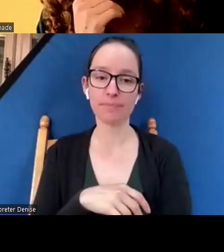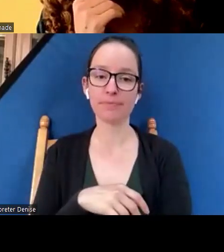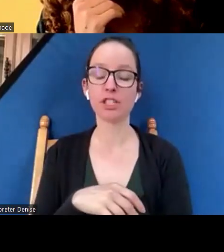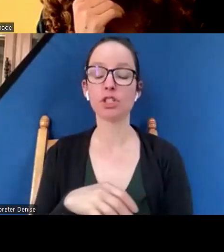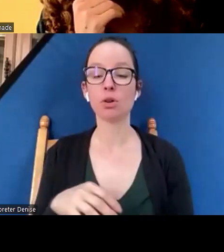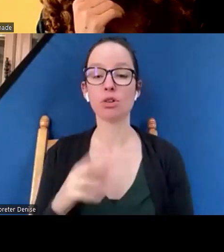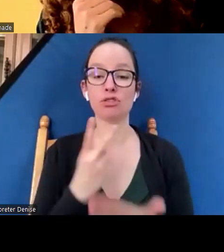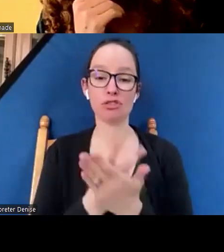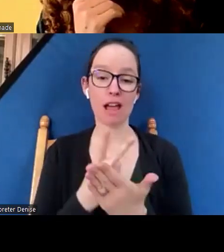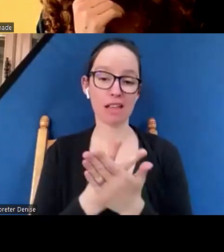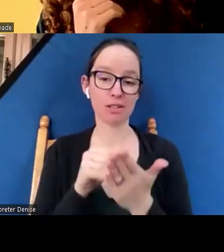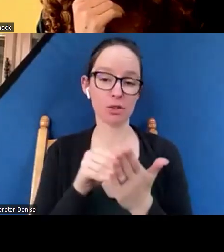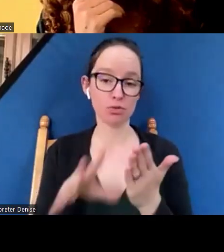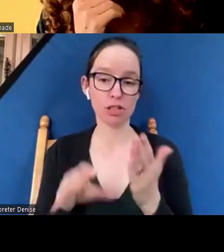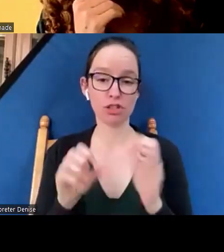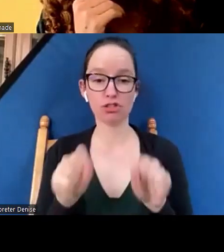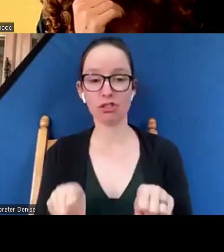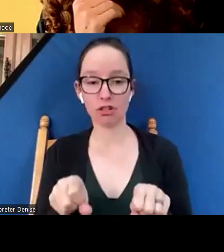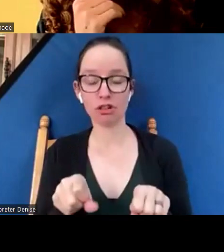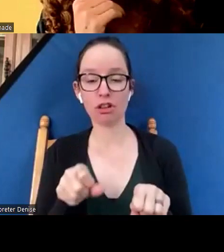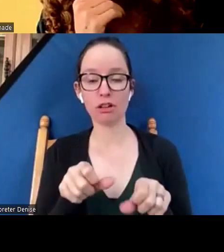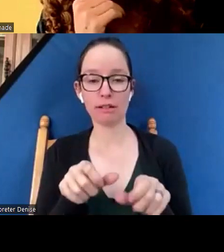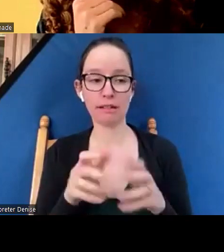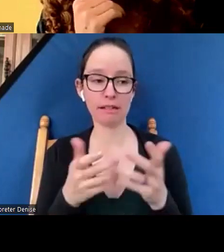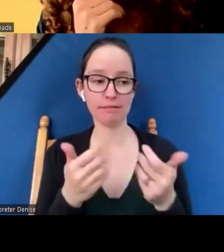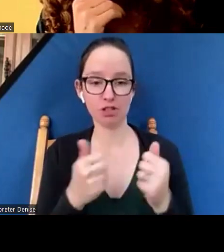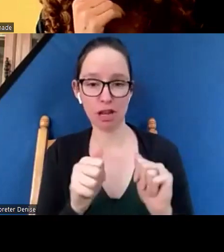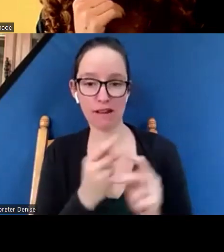smaller things or like shorter term things, but they'll develop